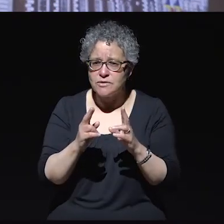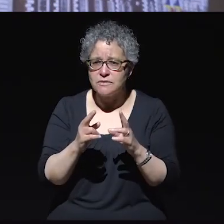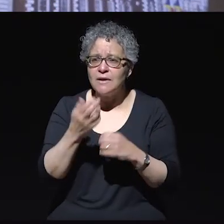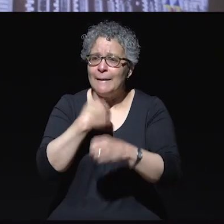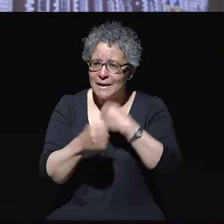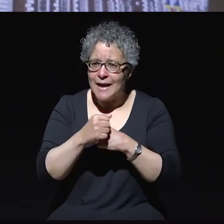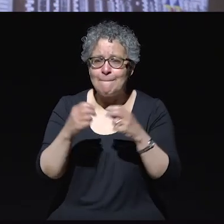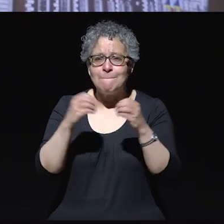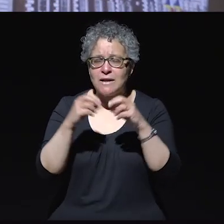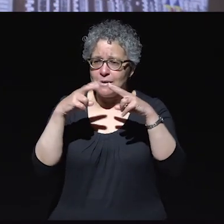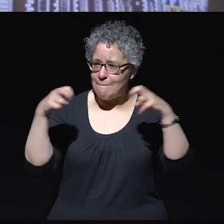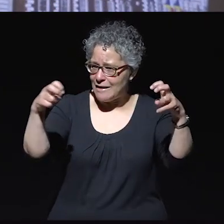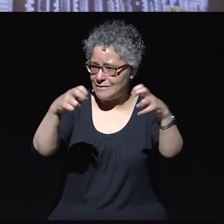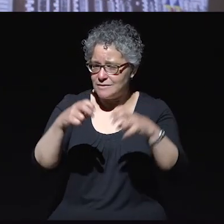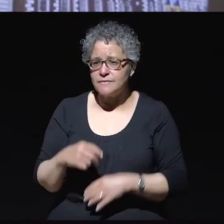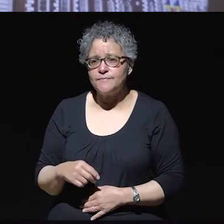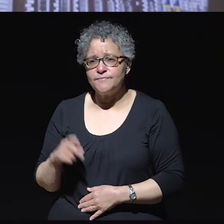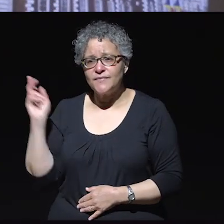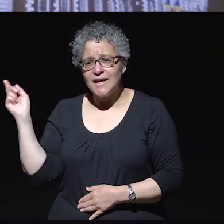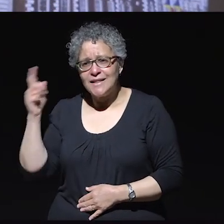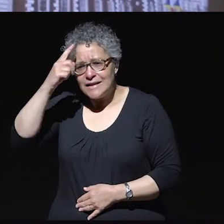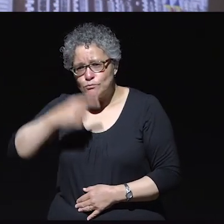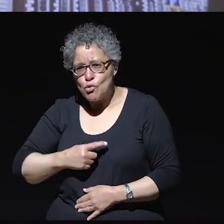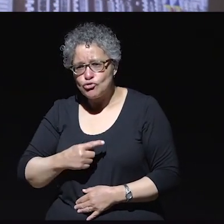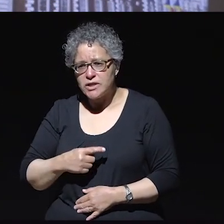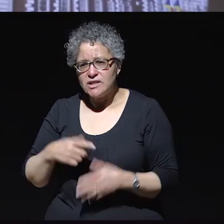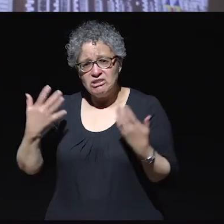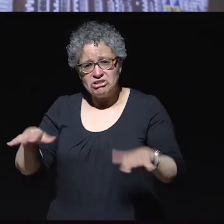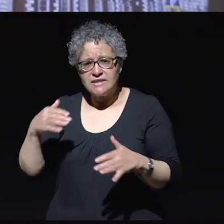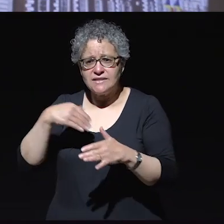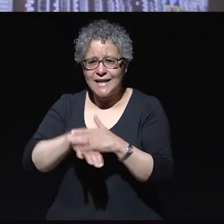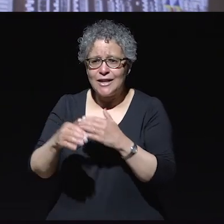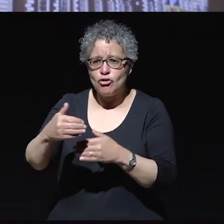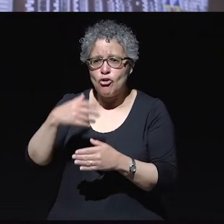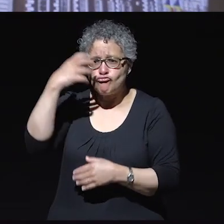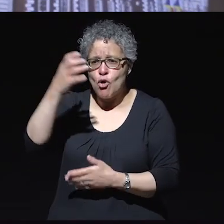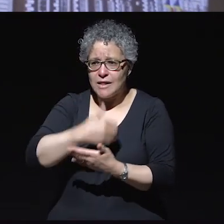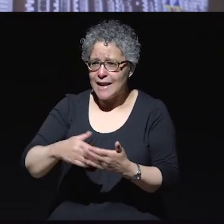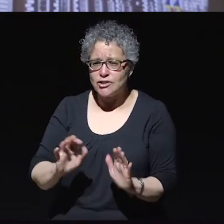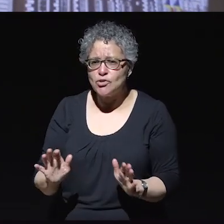So, these portraits aren't just in the Royal Collection, they're actually in the area